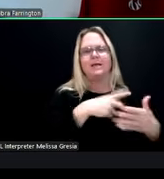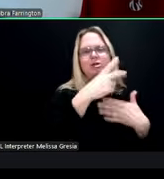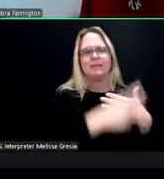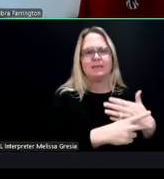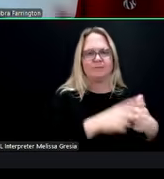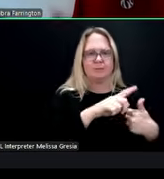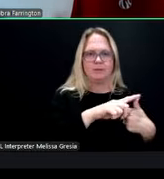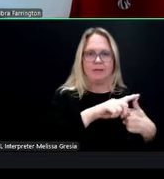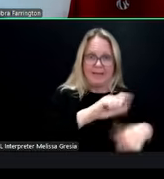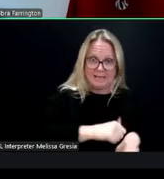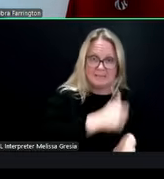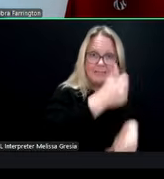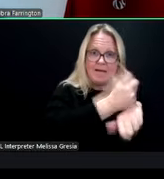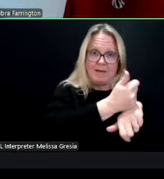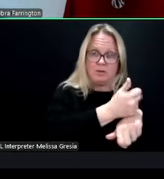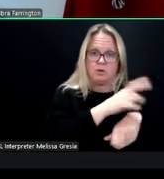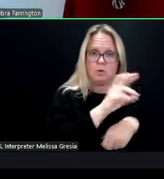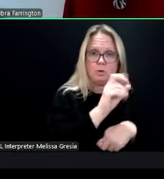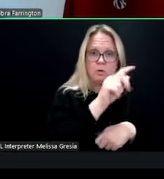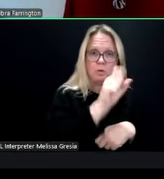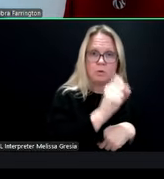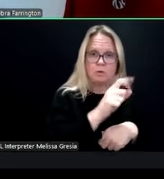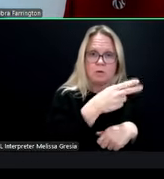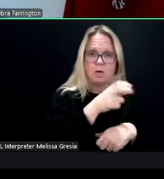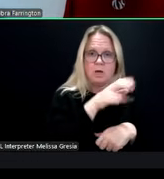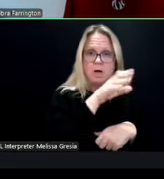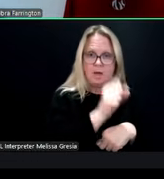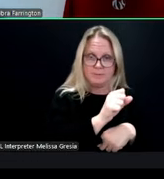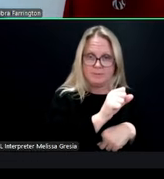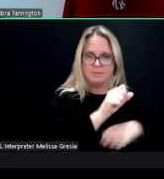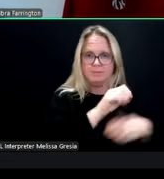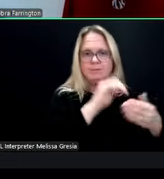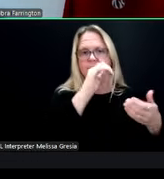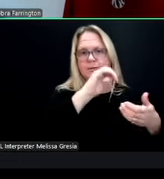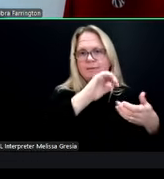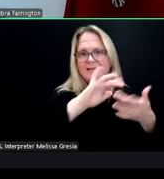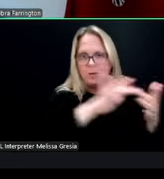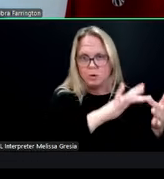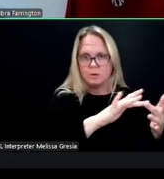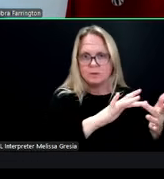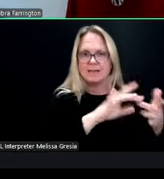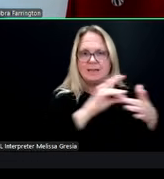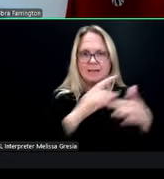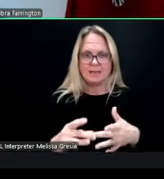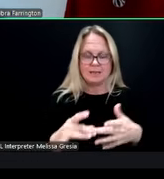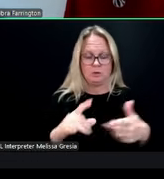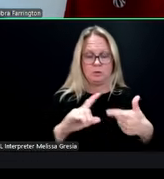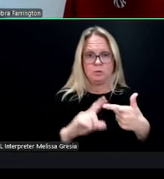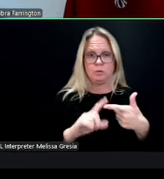establishment of the hub networks and the hub lead. Um for initiative two which is focused on